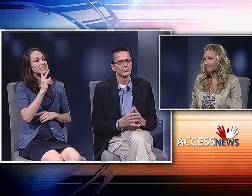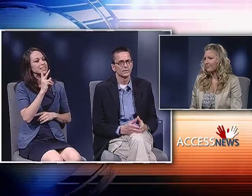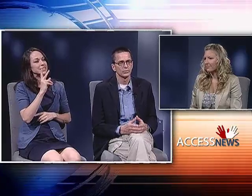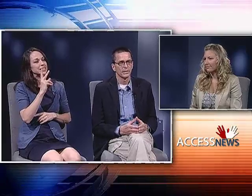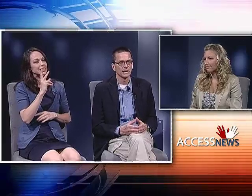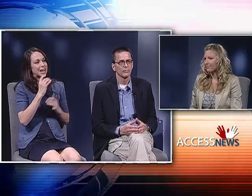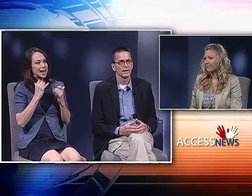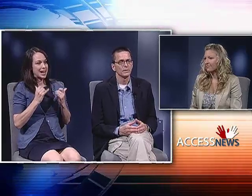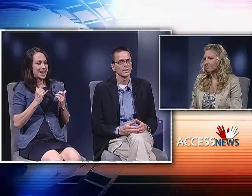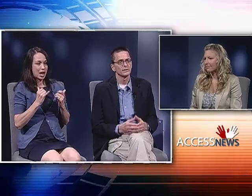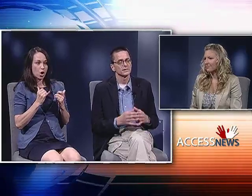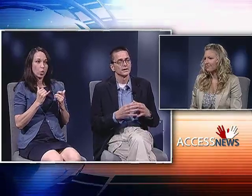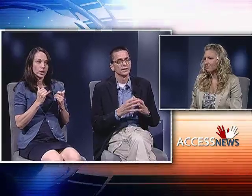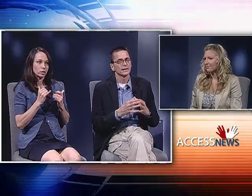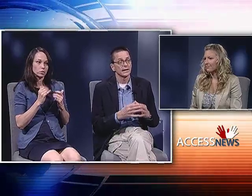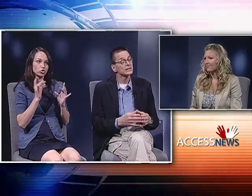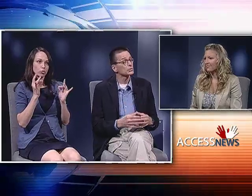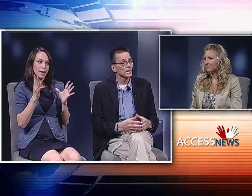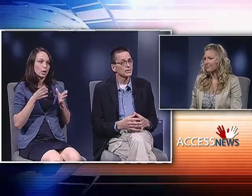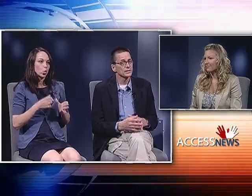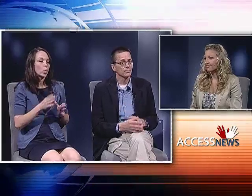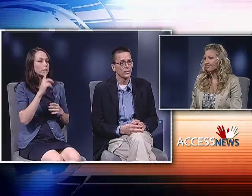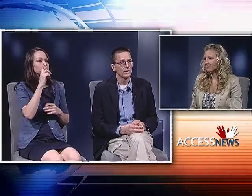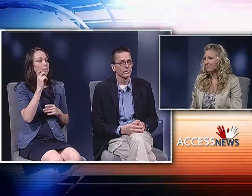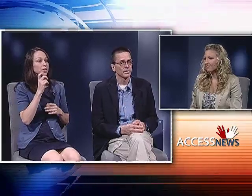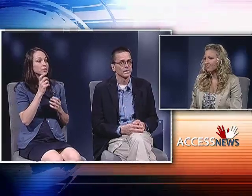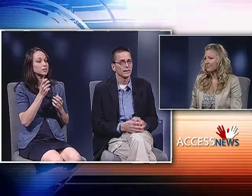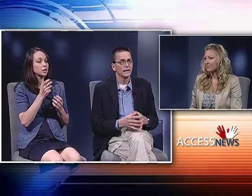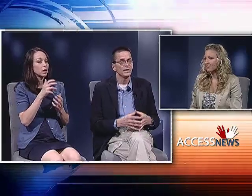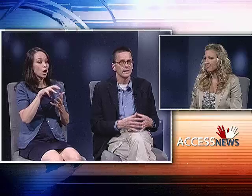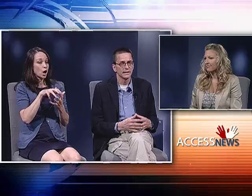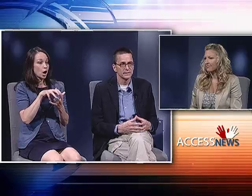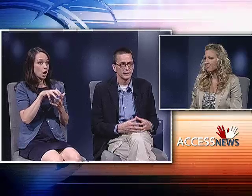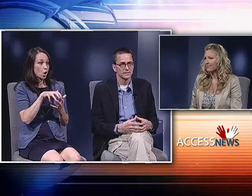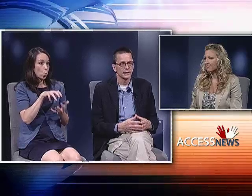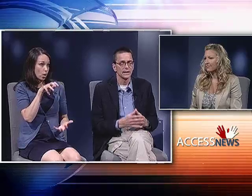very dramatic way because concentrations of wealth in the United Stated today